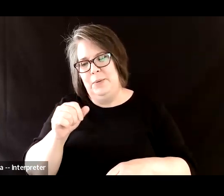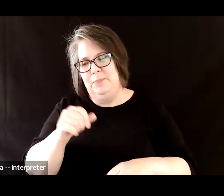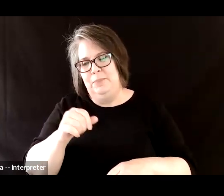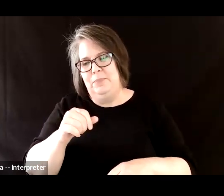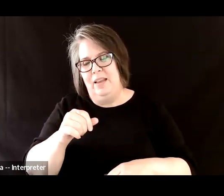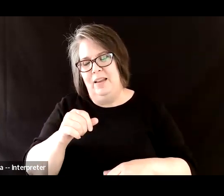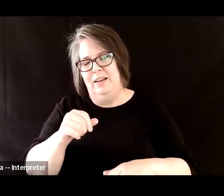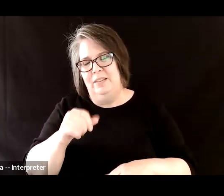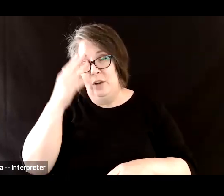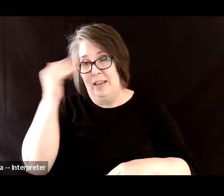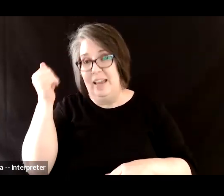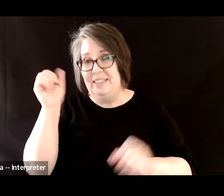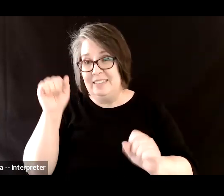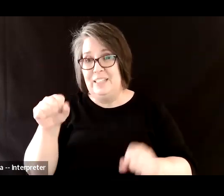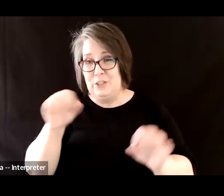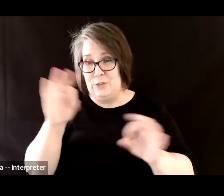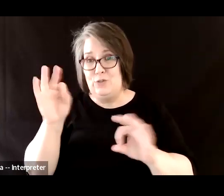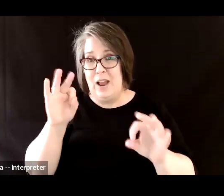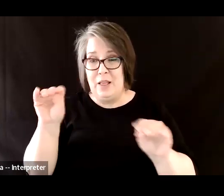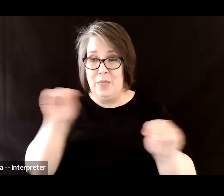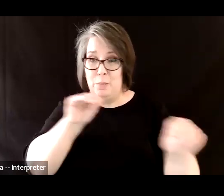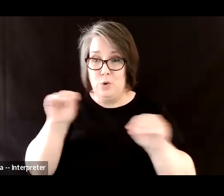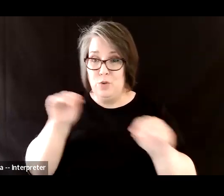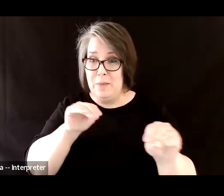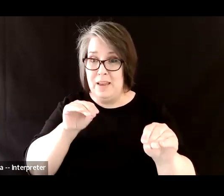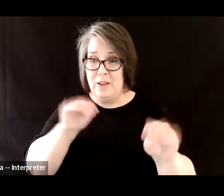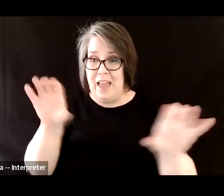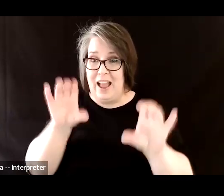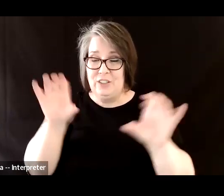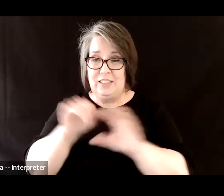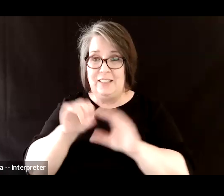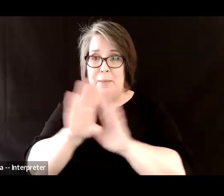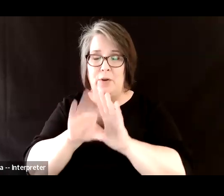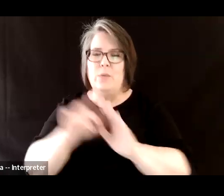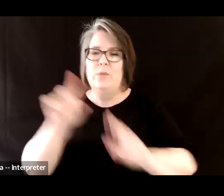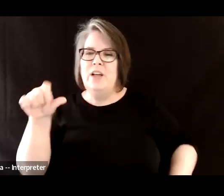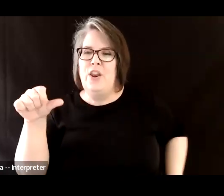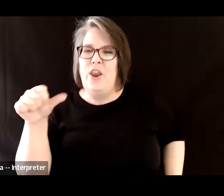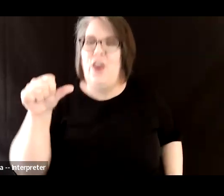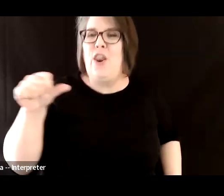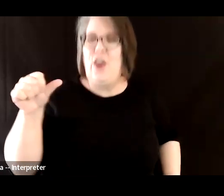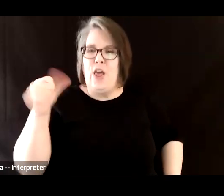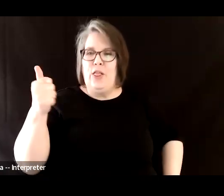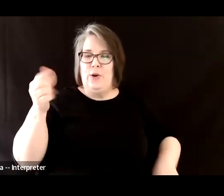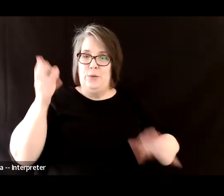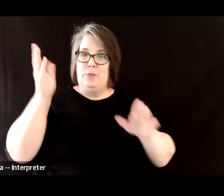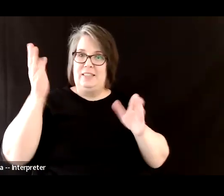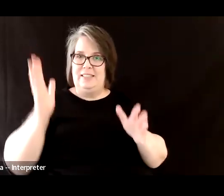distracting movement can be in your background. There was another presentation I was at and it was so hilarious.